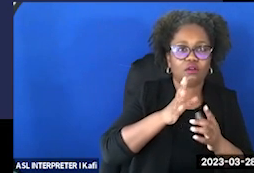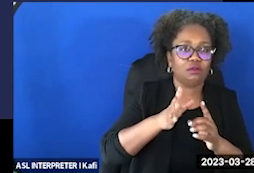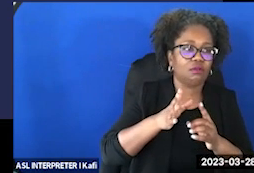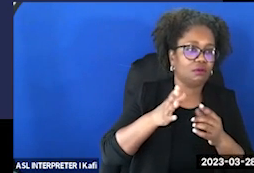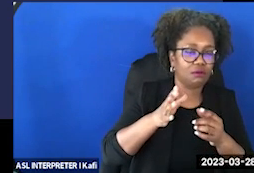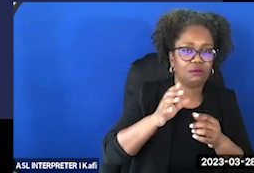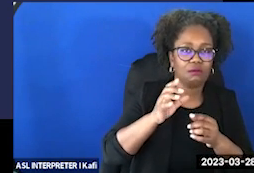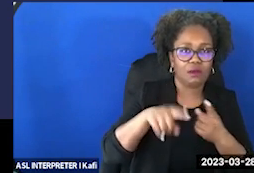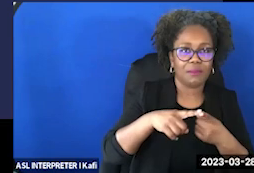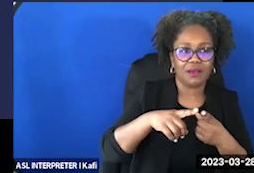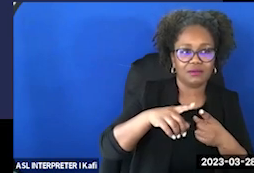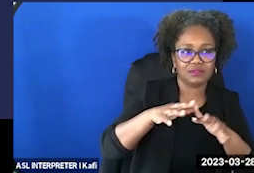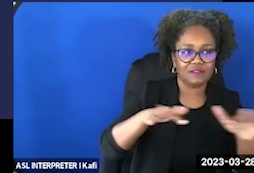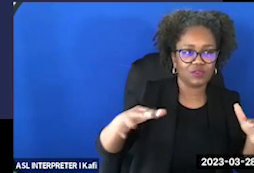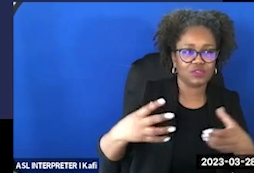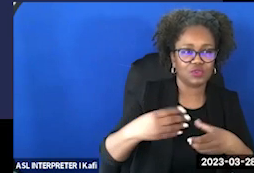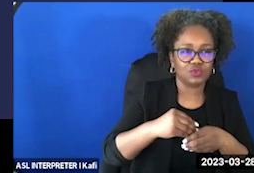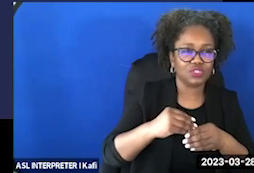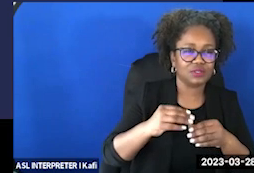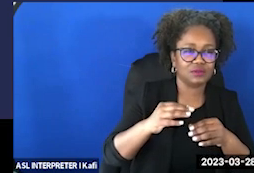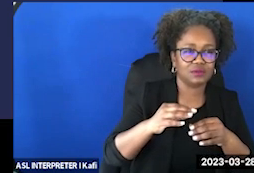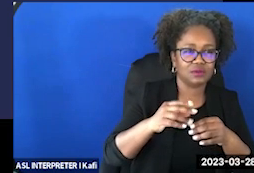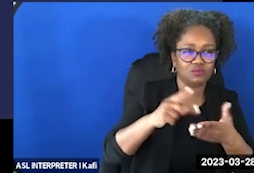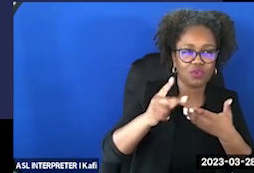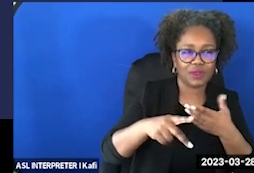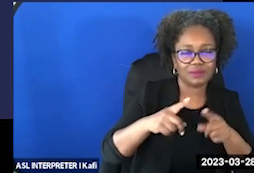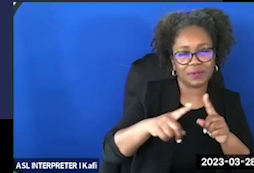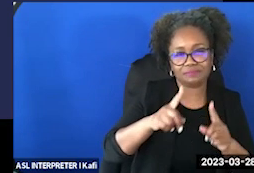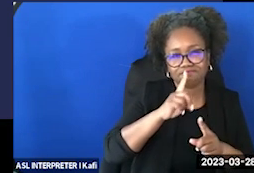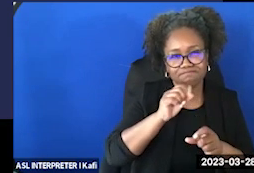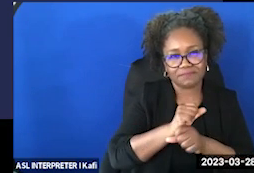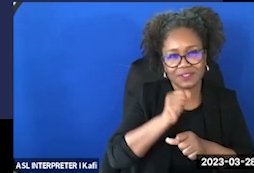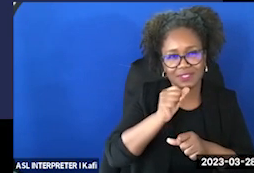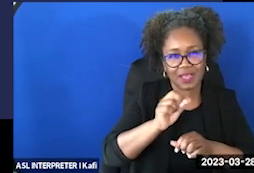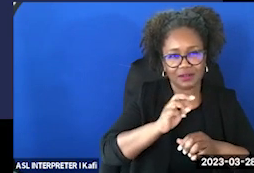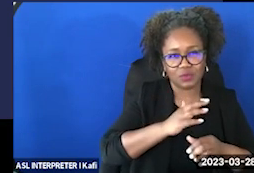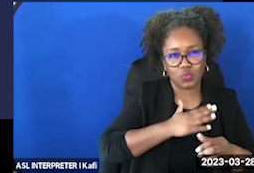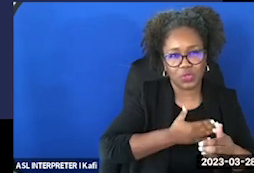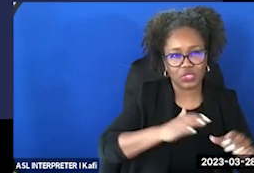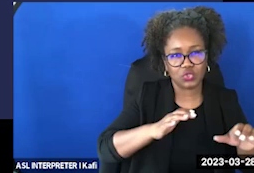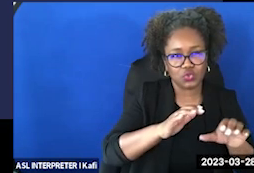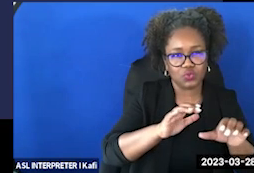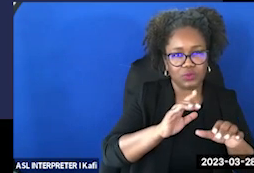Debbie Stine, Science & Technology Policy Academy: And this is when these things were. You know what you measure is what you get, and